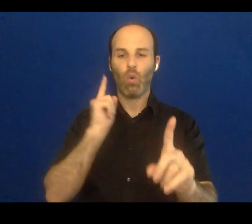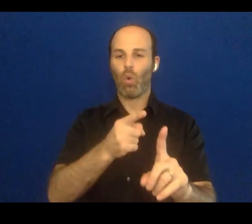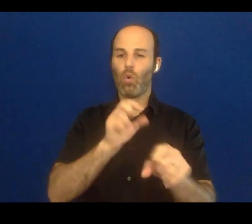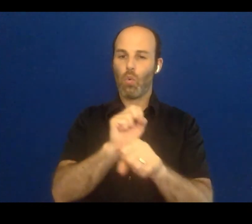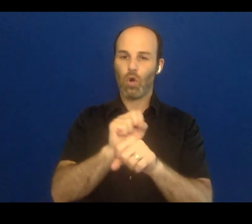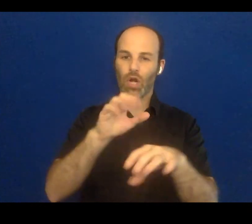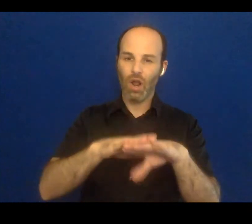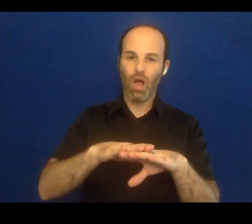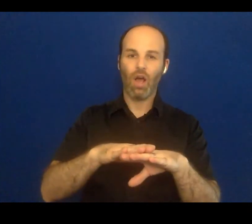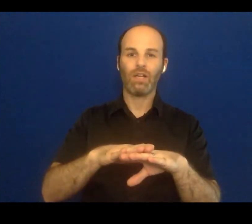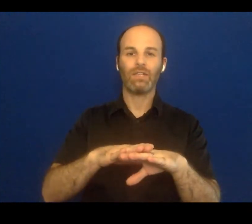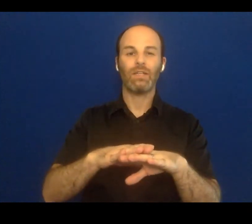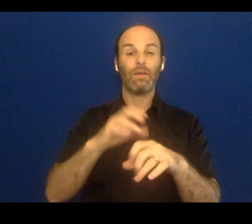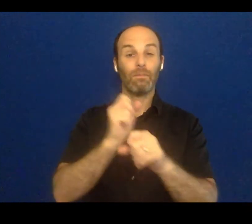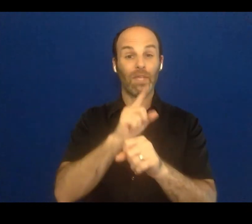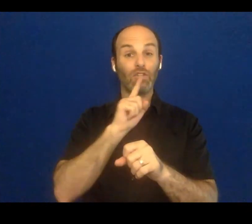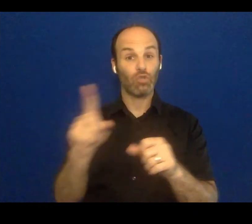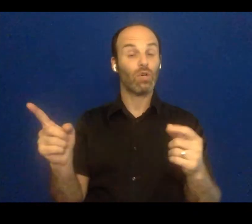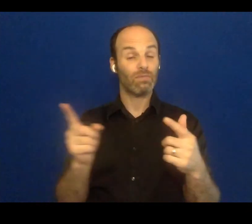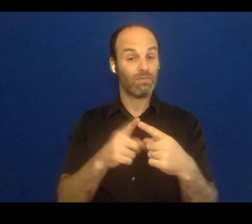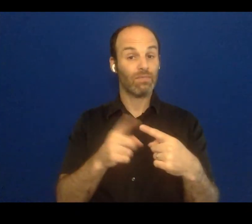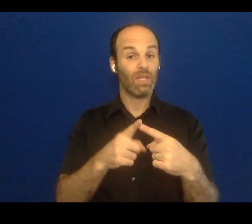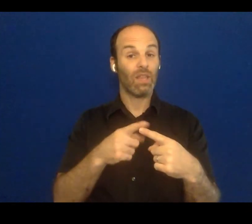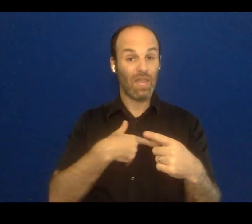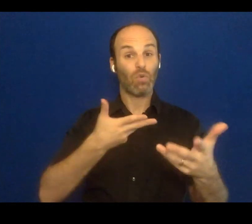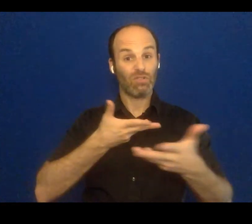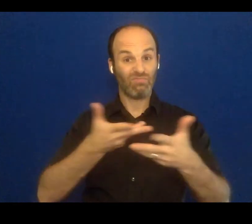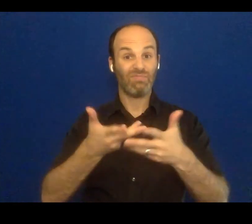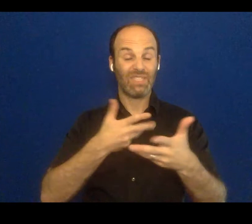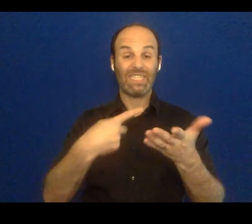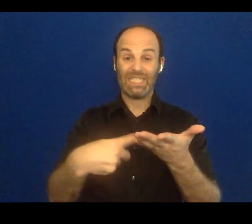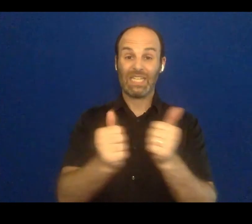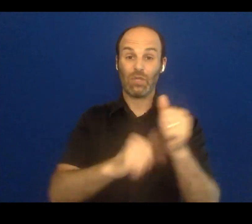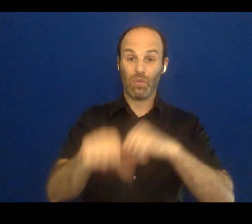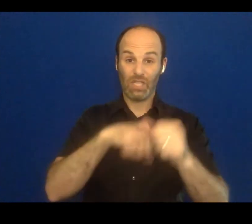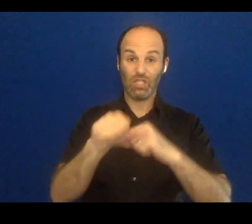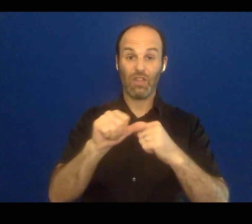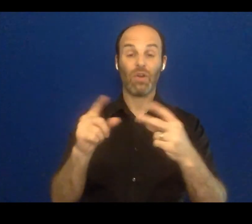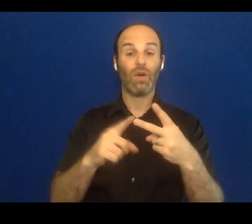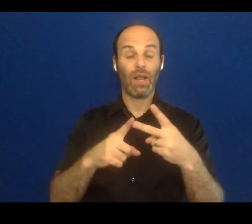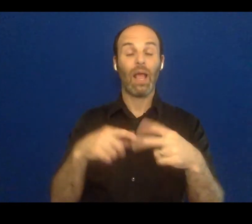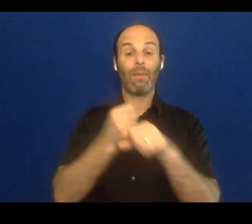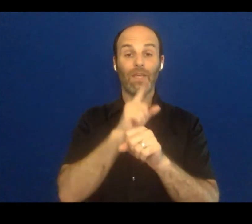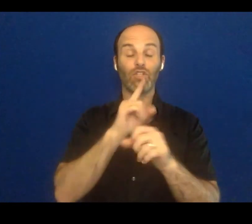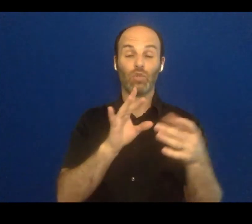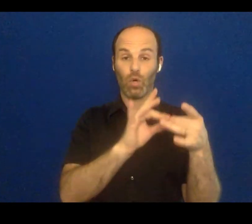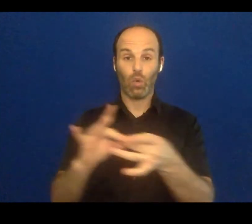SURE THAT WE ARE ONE, ACTUALLY TALKING TO EACH OTHER AS A GROUP, AND TWO, TRYING TO MAKE SURE THAT WE ARE GETTING THE